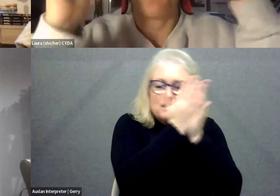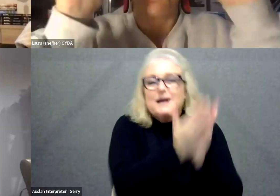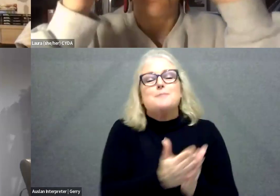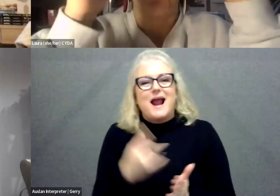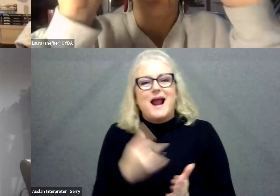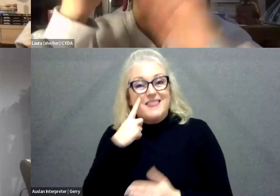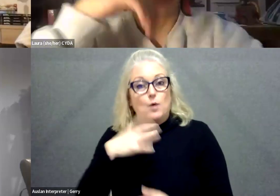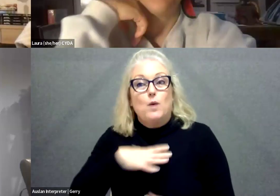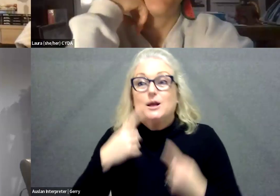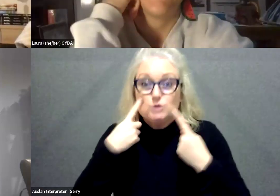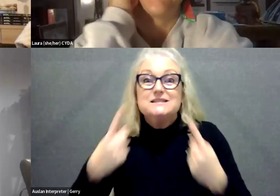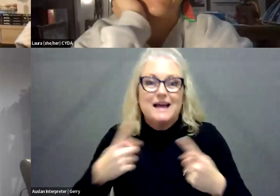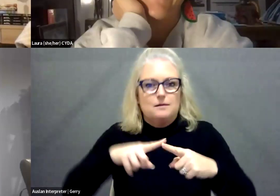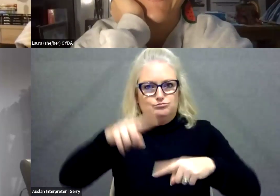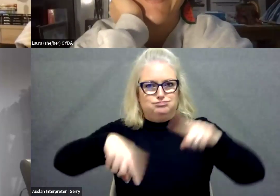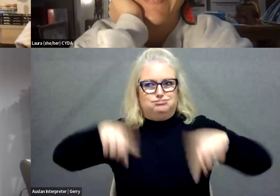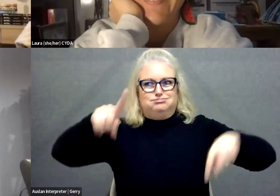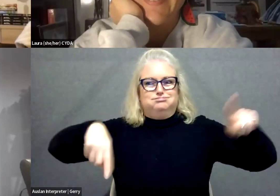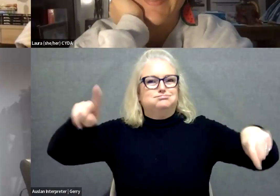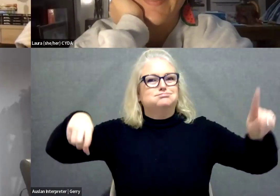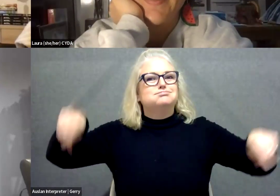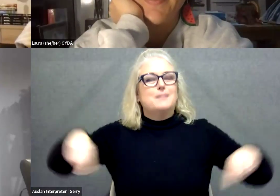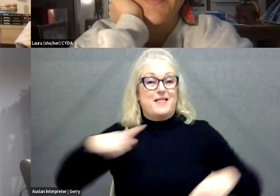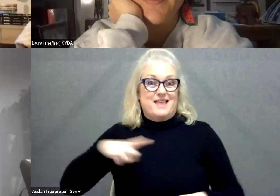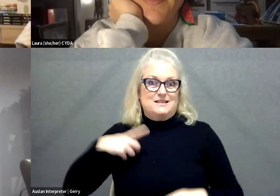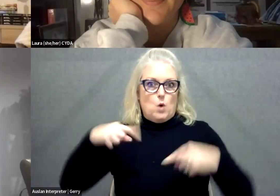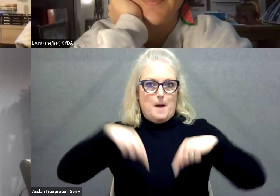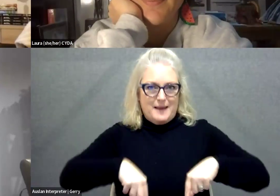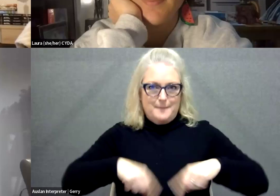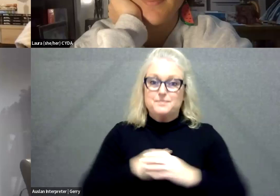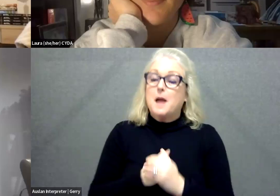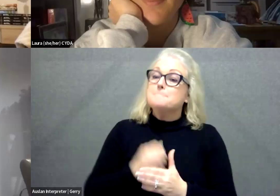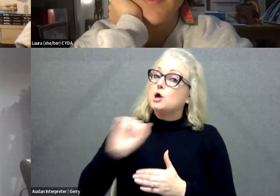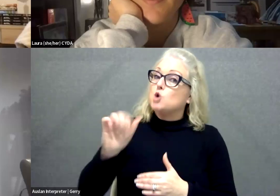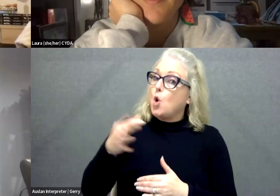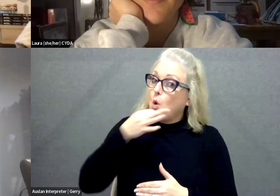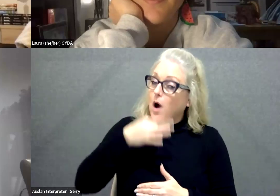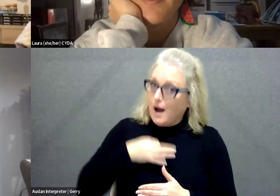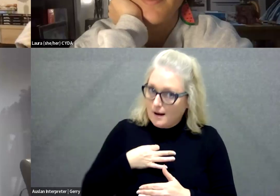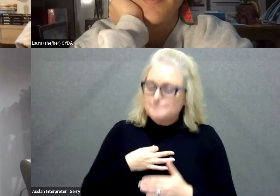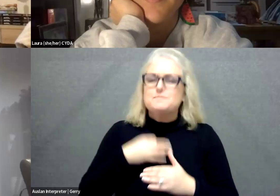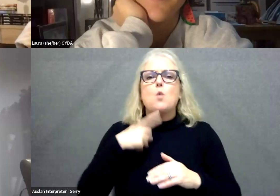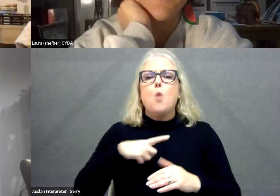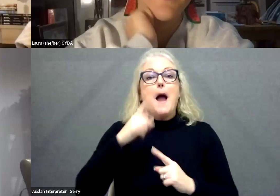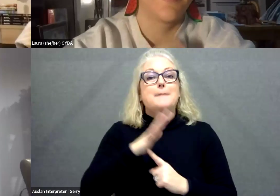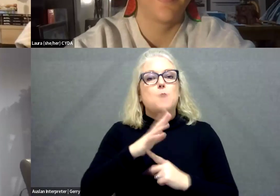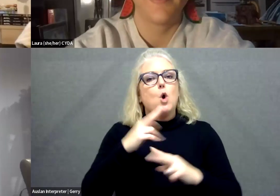that's why I am here. As for the questions why it is important to have that representation,